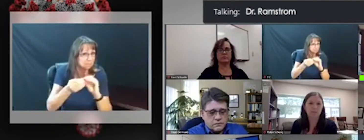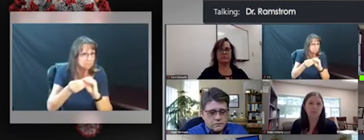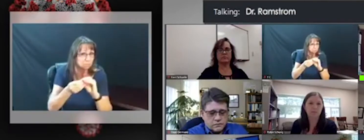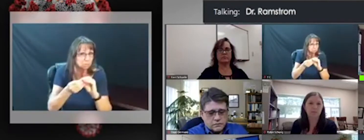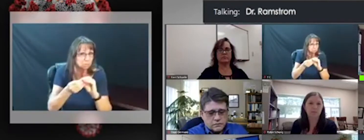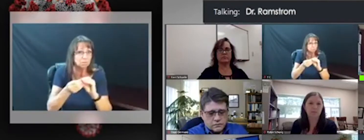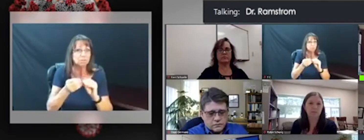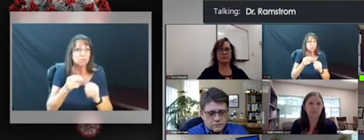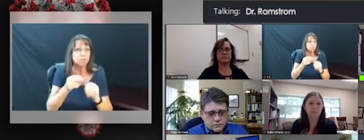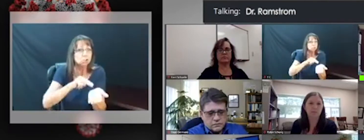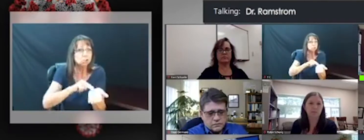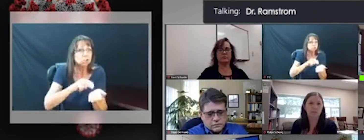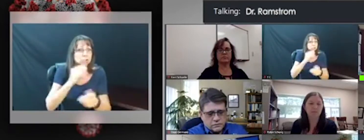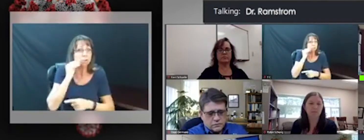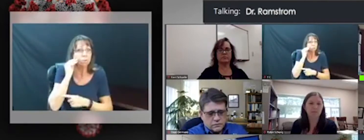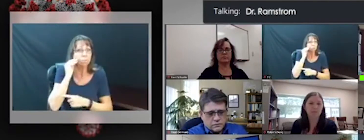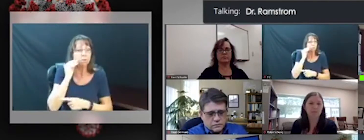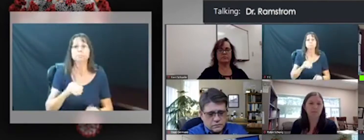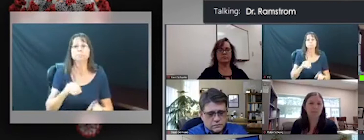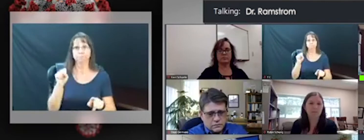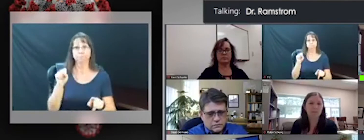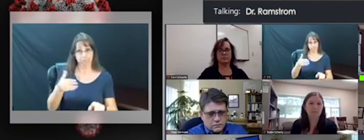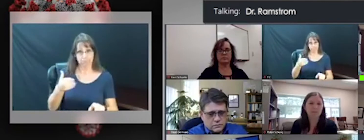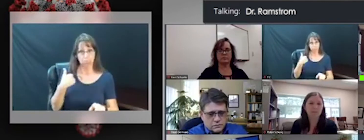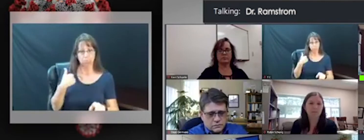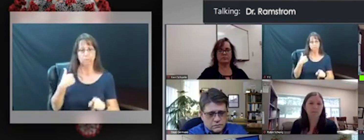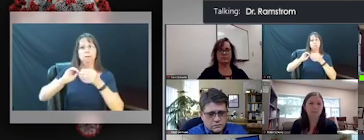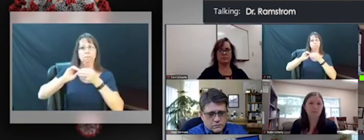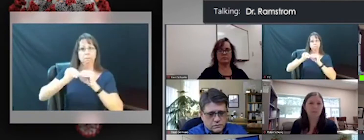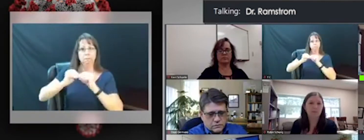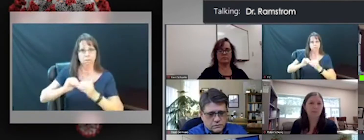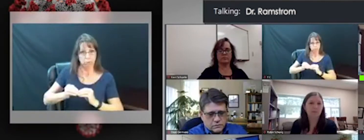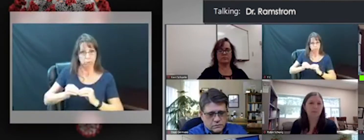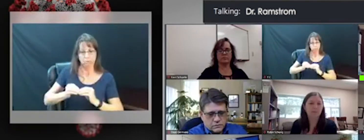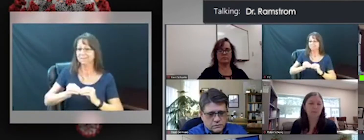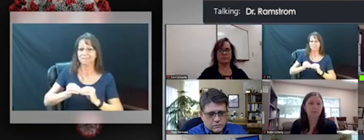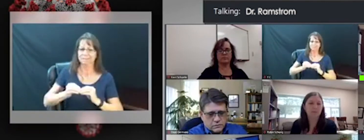We do and we could talk about it. I don't have it right in front of me right now, but